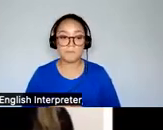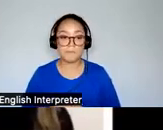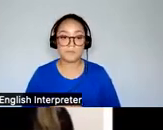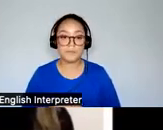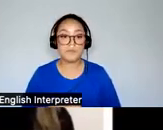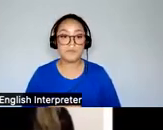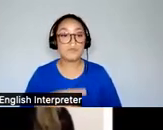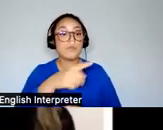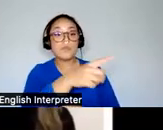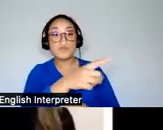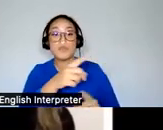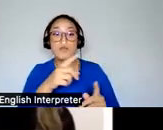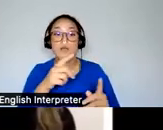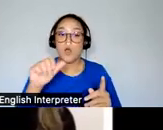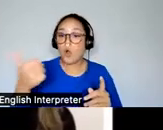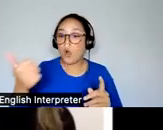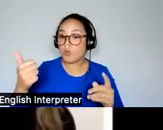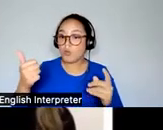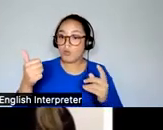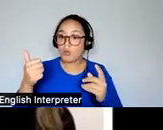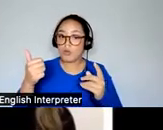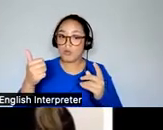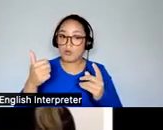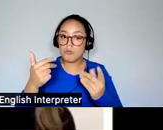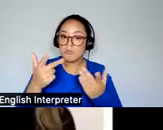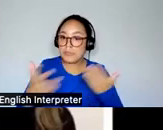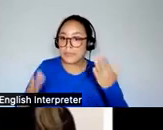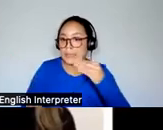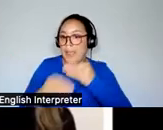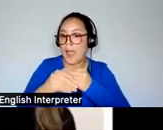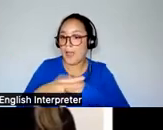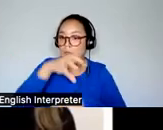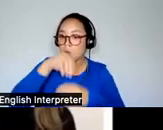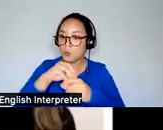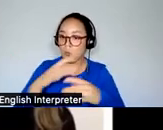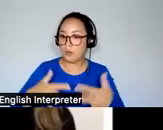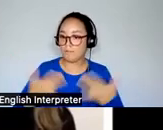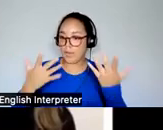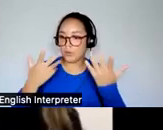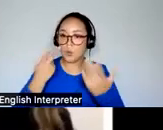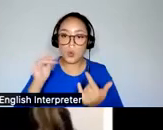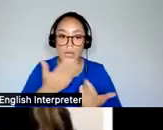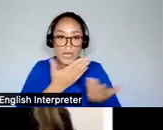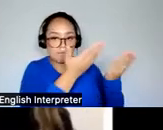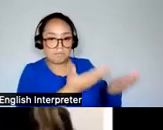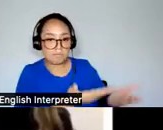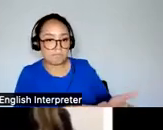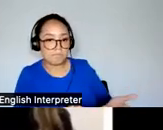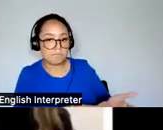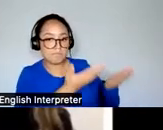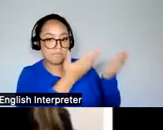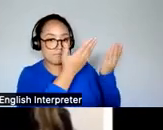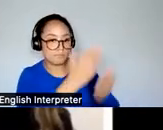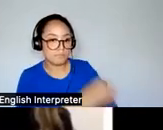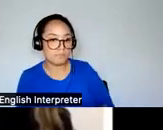events.